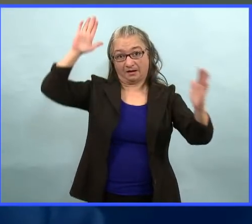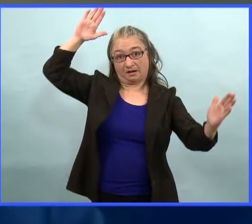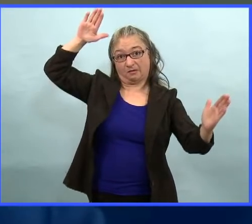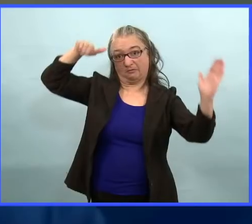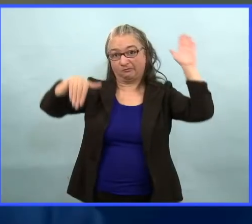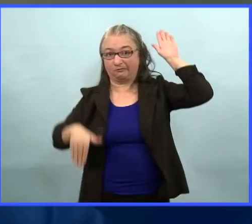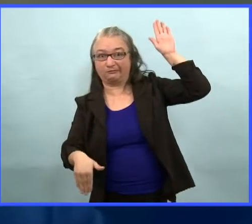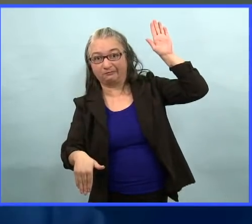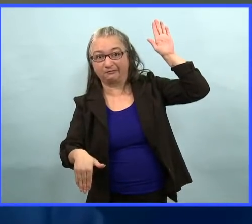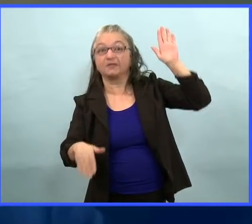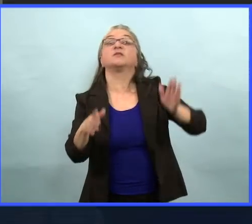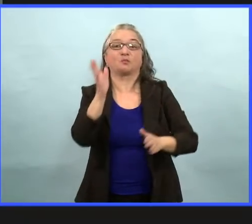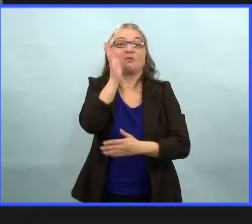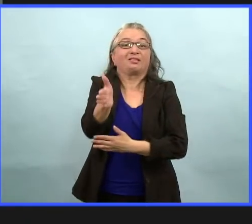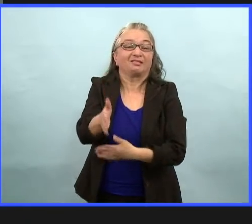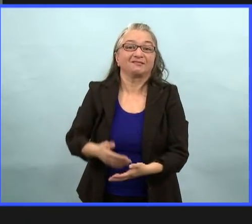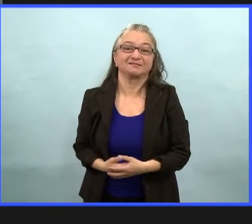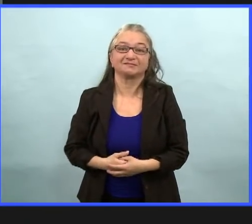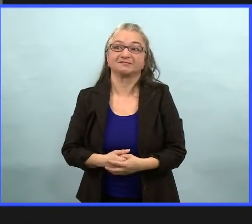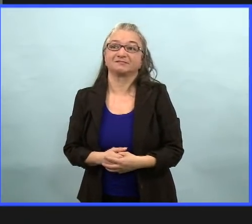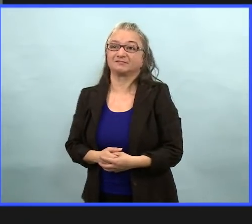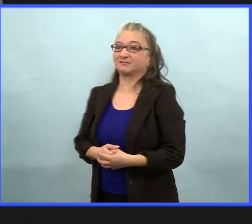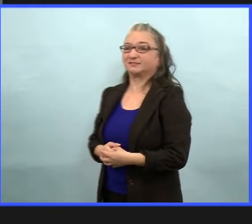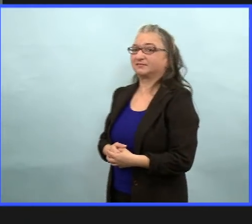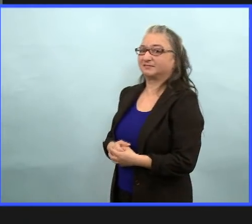it doesn't sound like you heard what i was saying with either questions there i was saying what